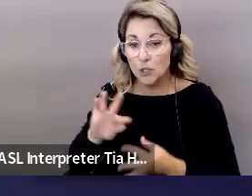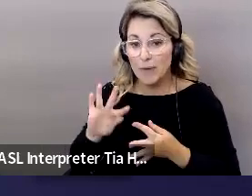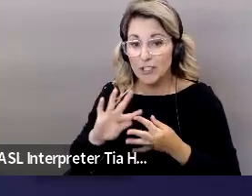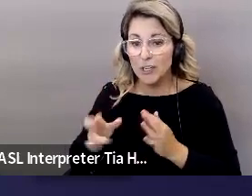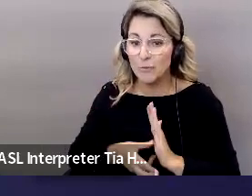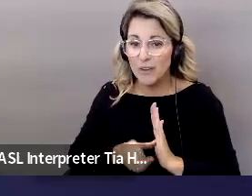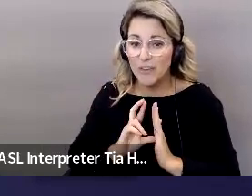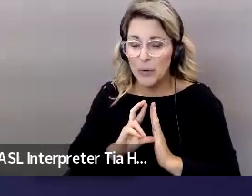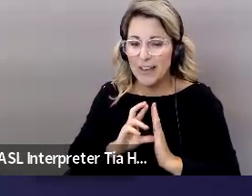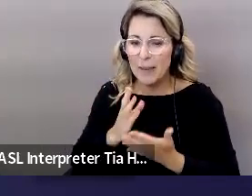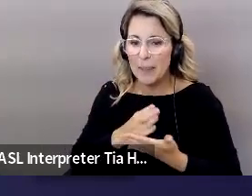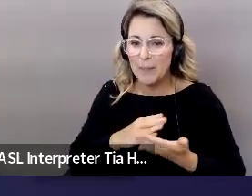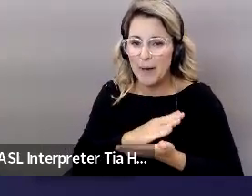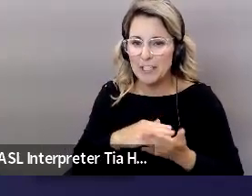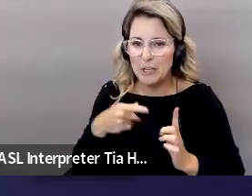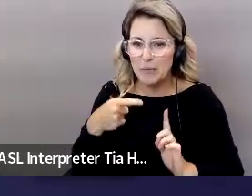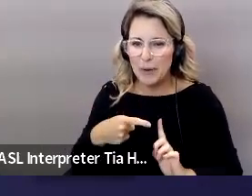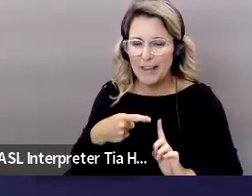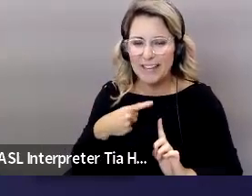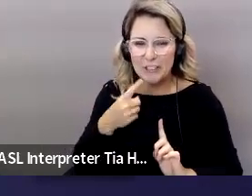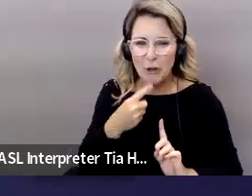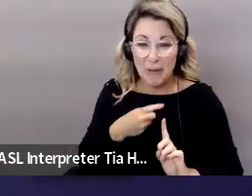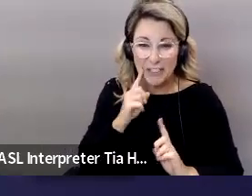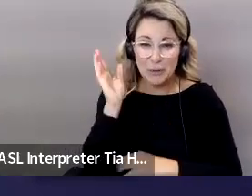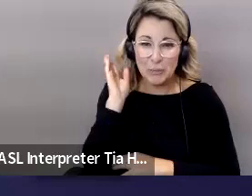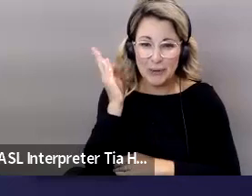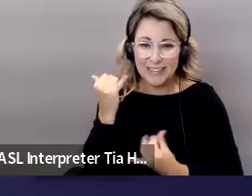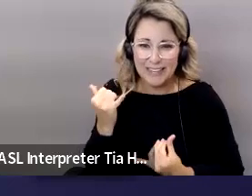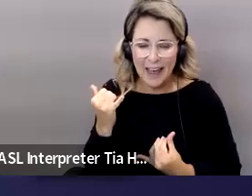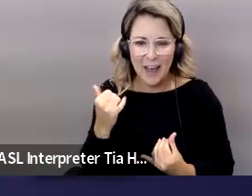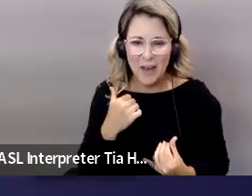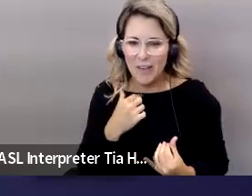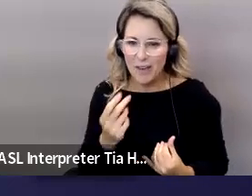budget points I had my initial reaction in my head, as always, anytime someone brings up the